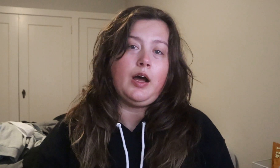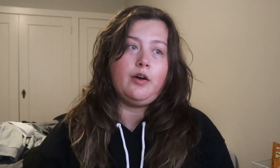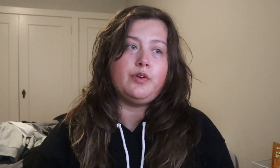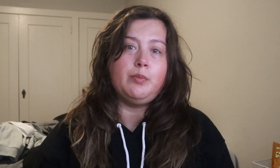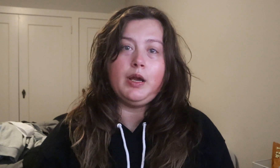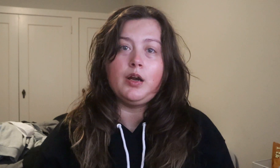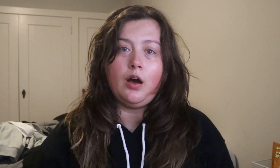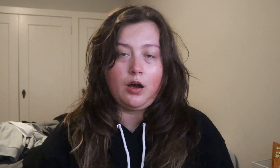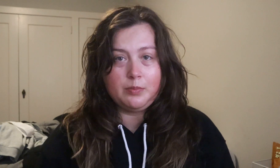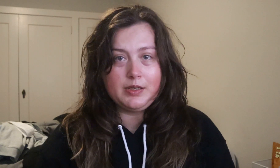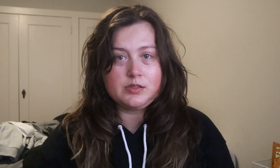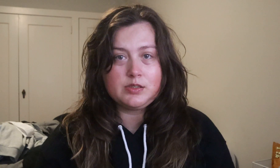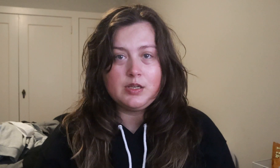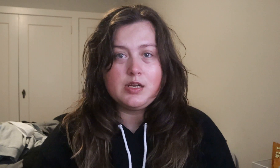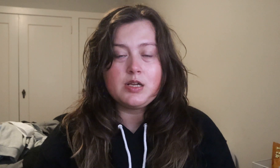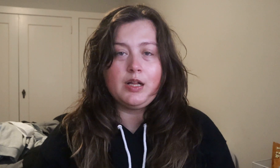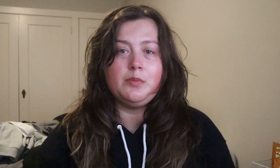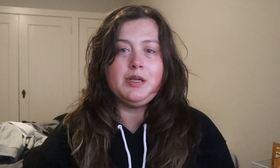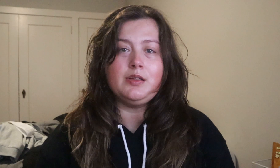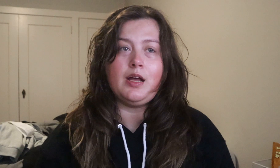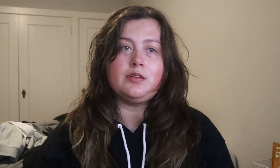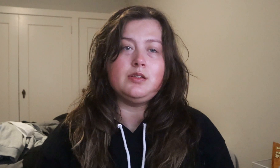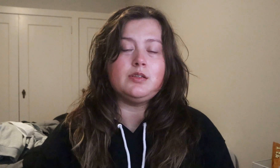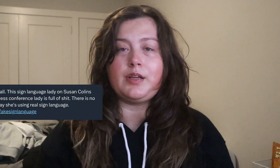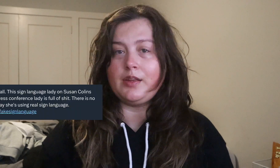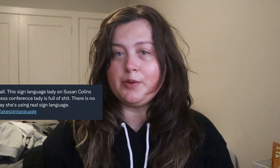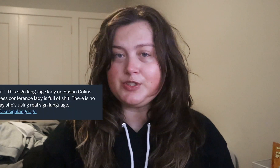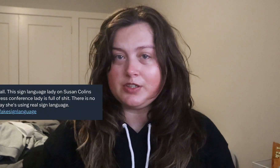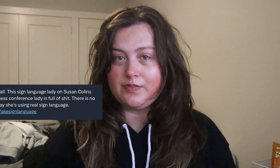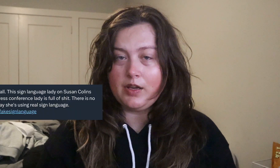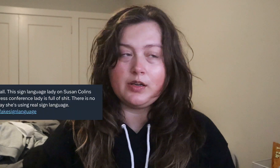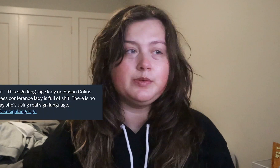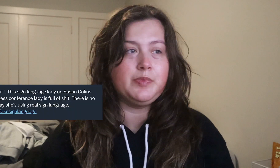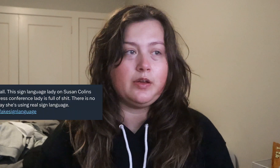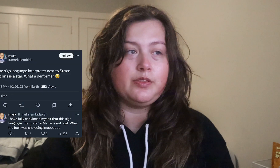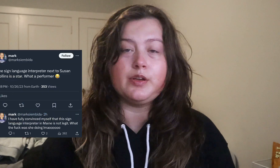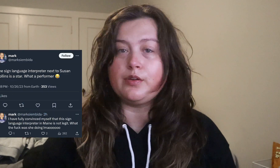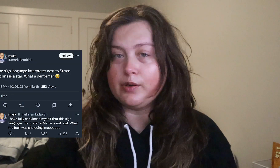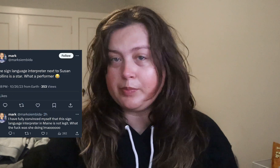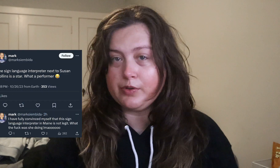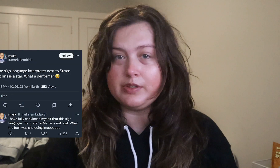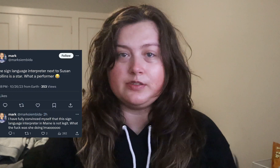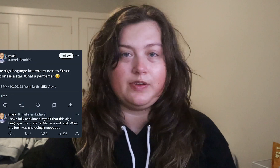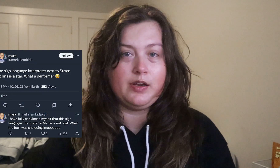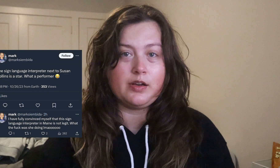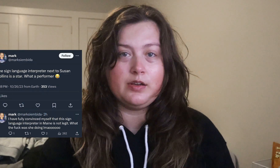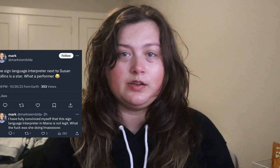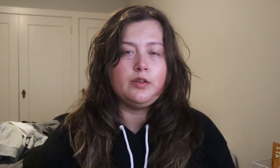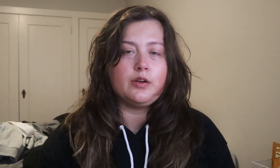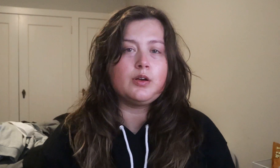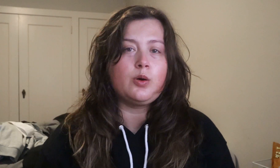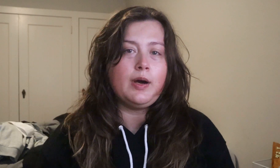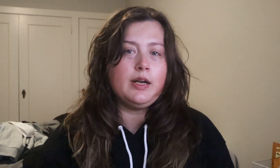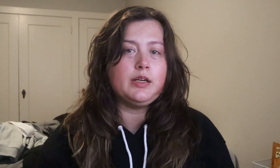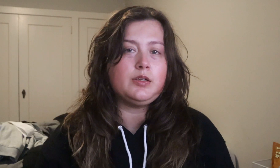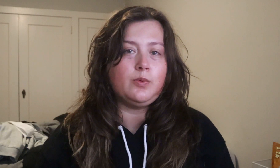have made comments claiming that the sign language is fake, the interpreter is fake. They're equating it to